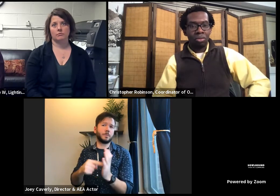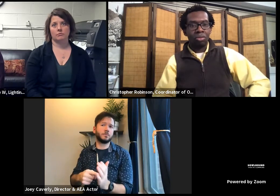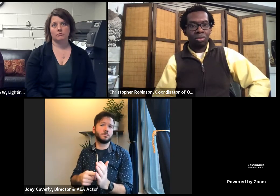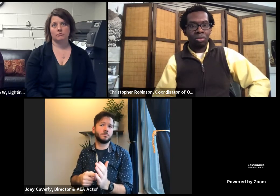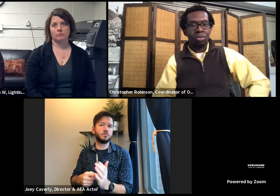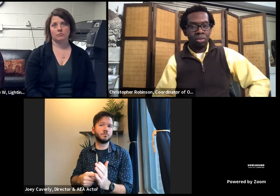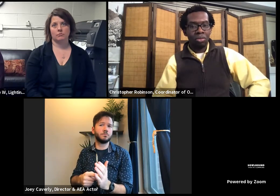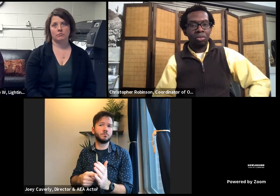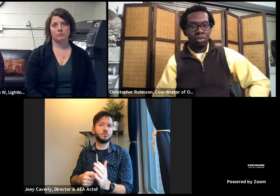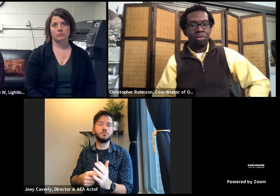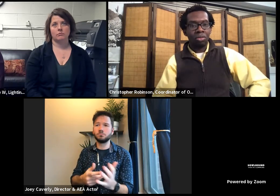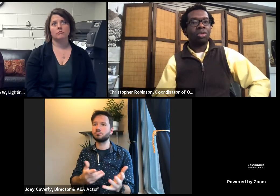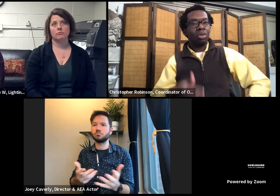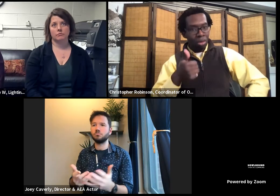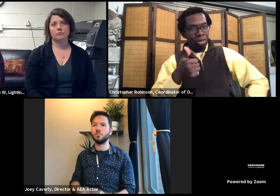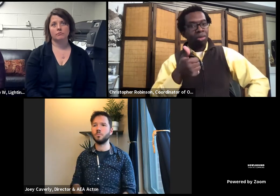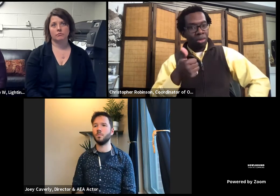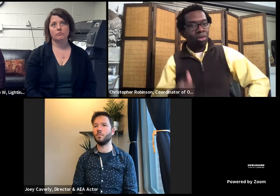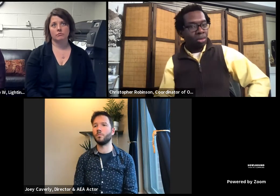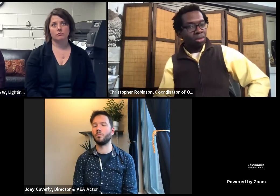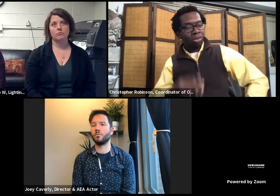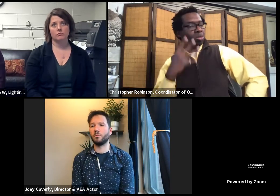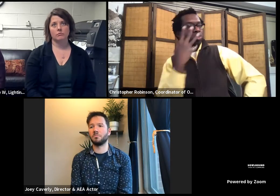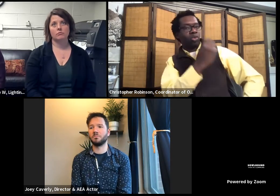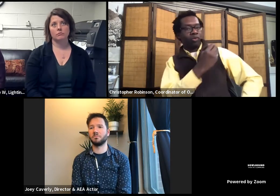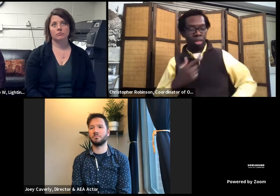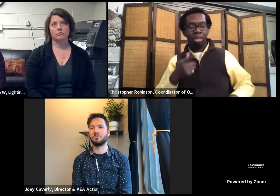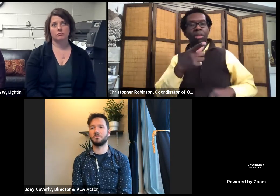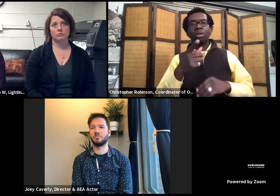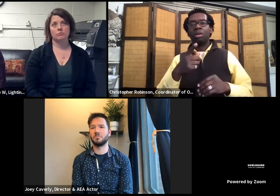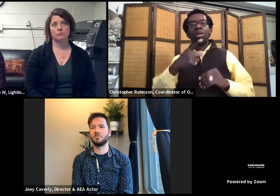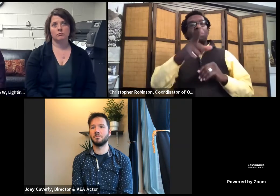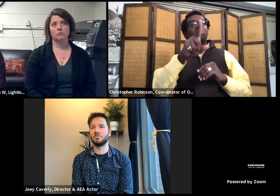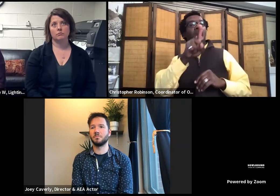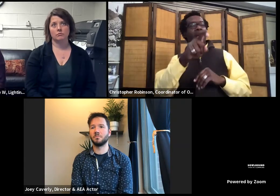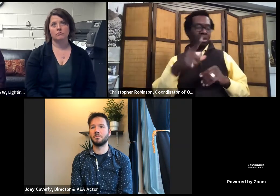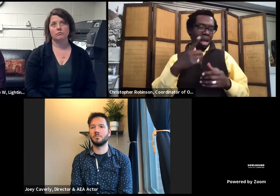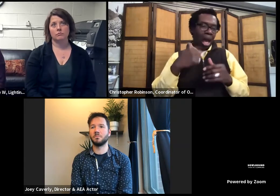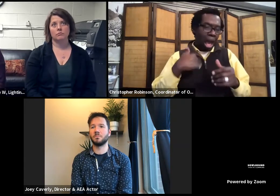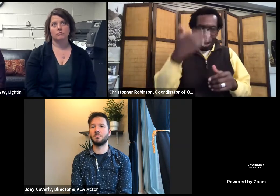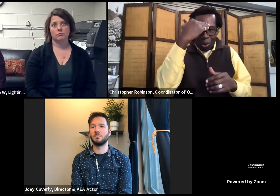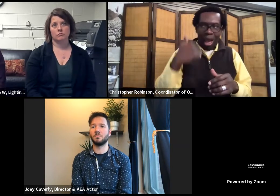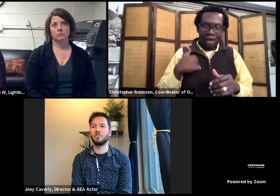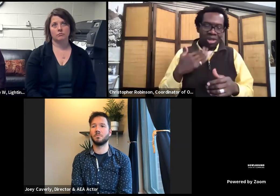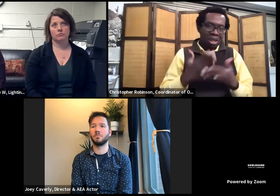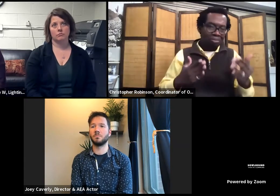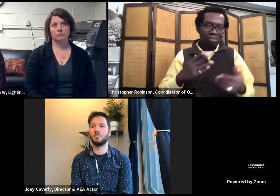So, for example, I as a deaf actor, I'm in downstage, I can look at the monitor to see what's happening behind me upstage.